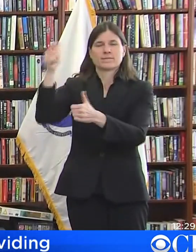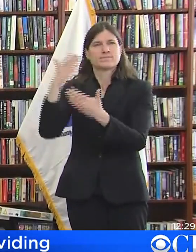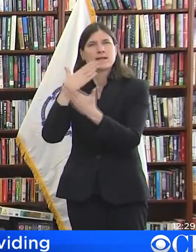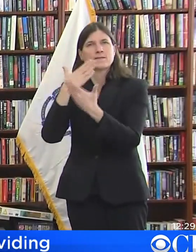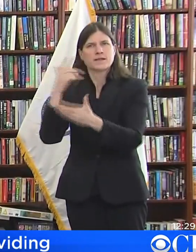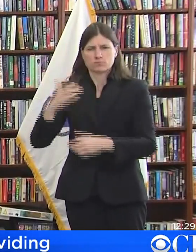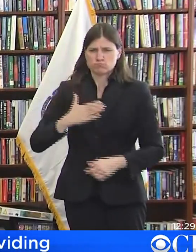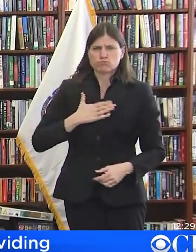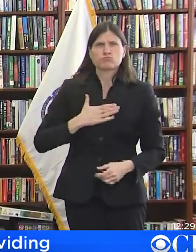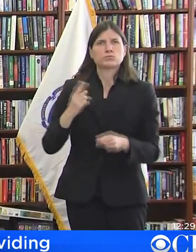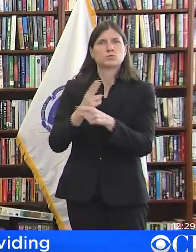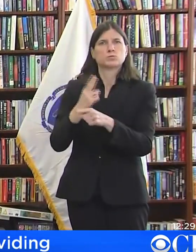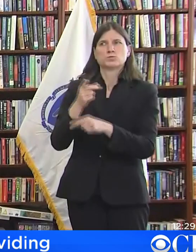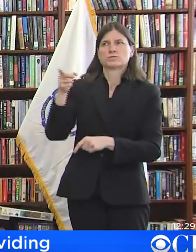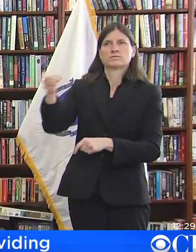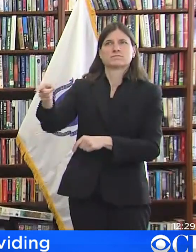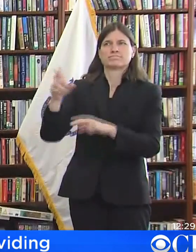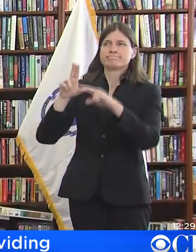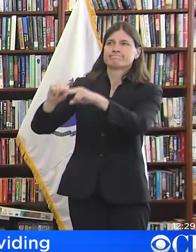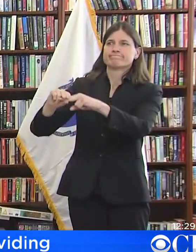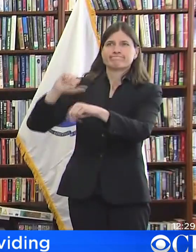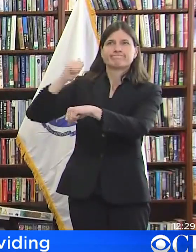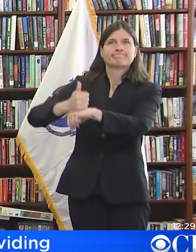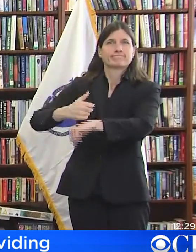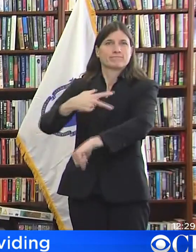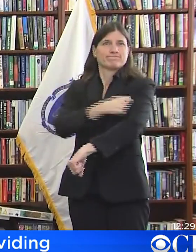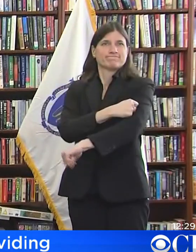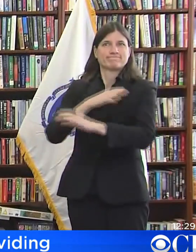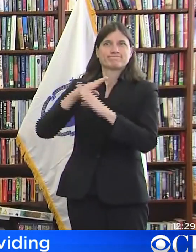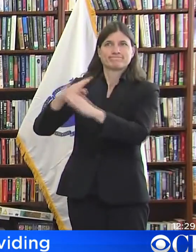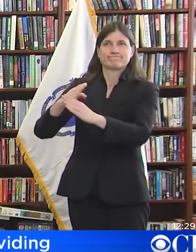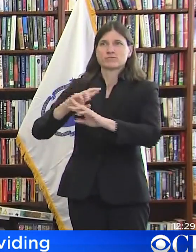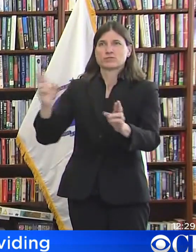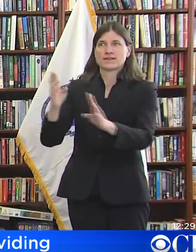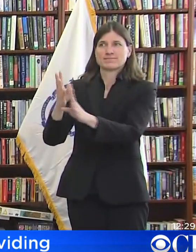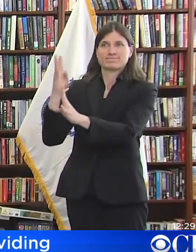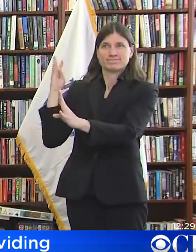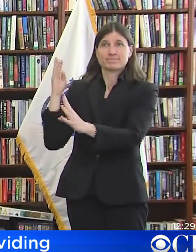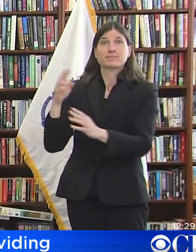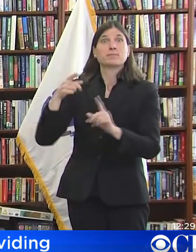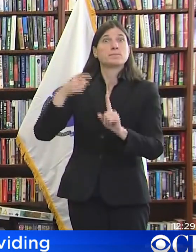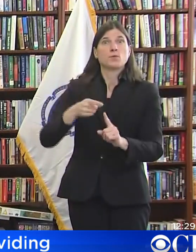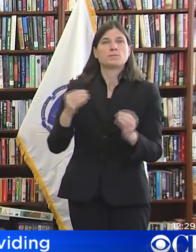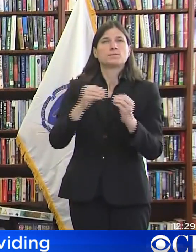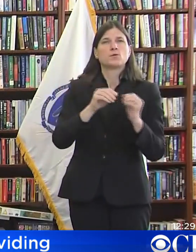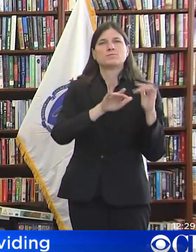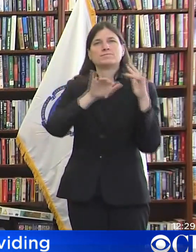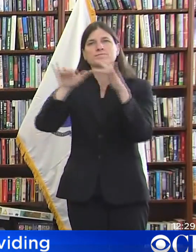THESE VACCINES ARE SAFE AND EFFECTIVE MILLIONS OF DOCTORS NURSES AND HEALTH CARE WORKERS ARE GETTING VACCINATED ACROSS OUR COUNTRY.